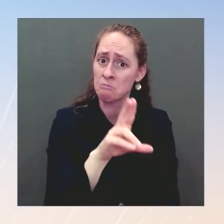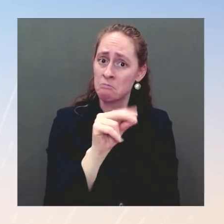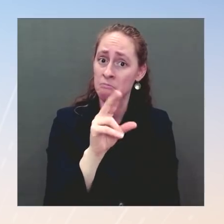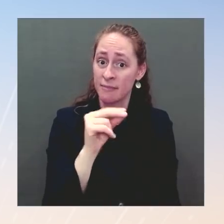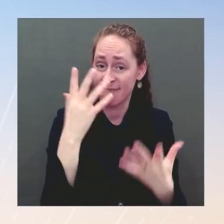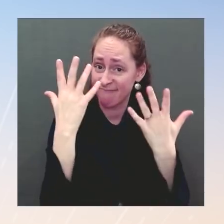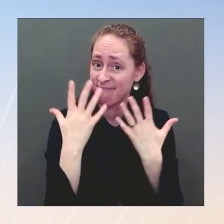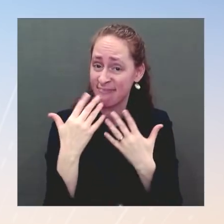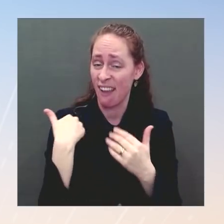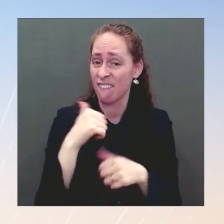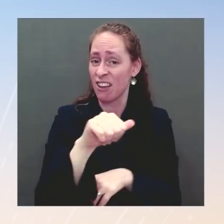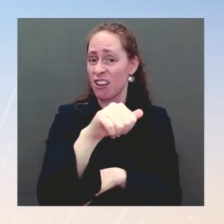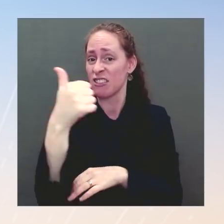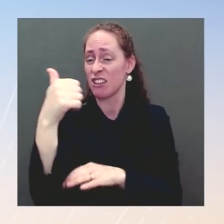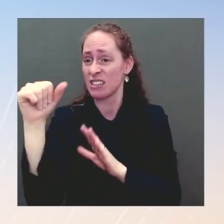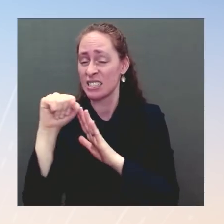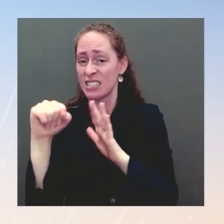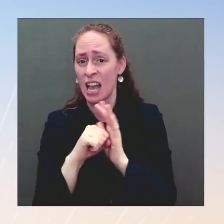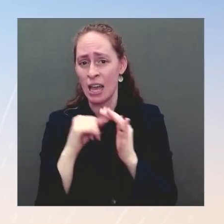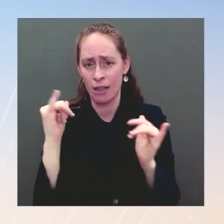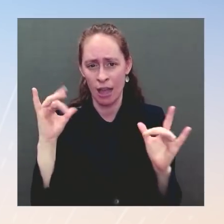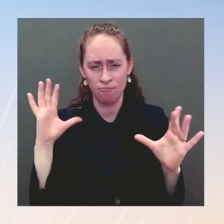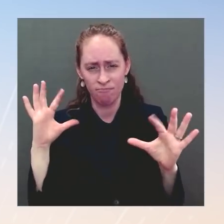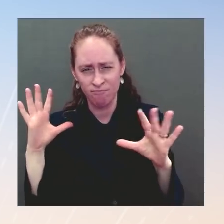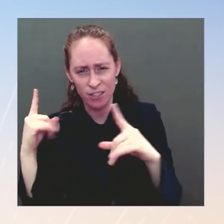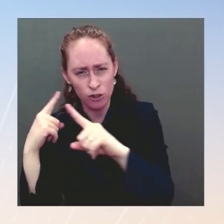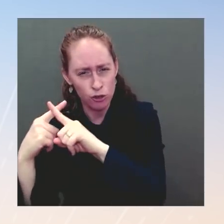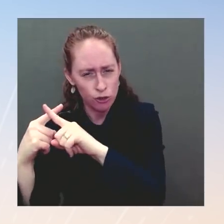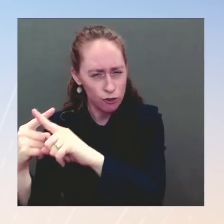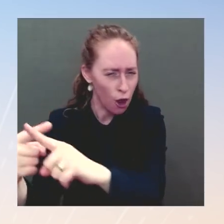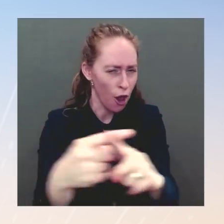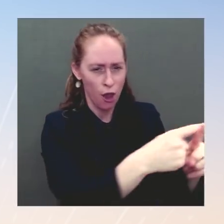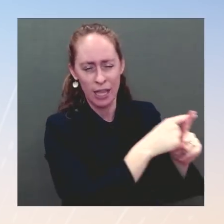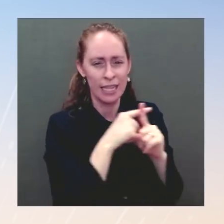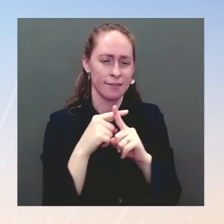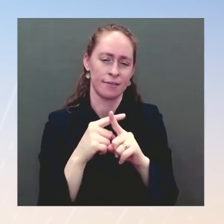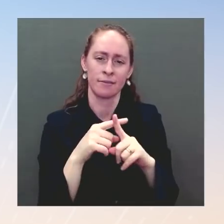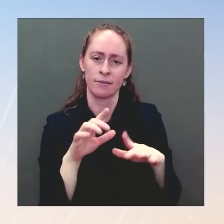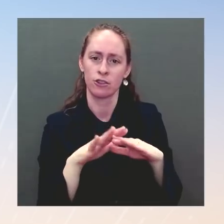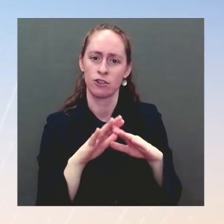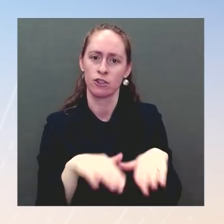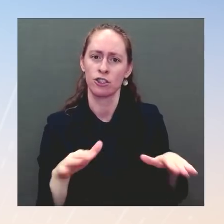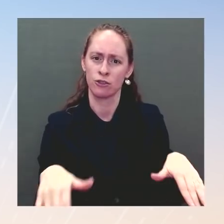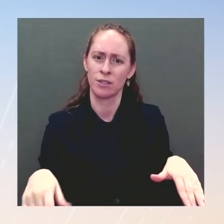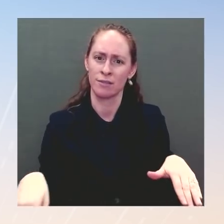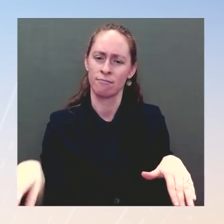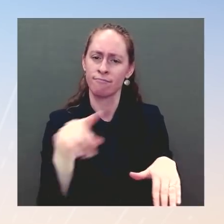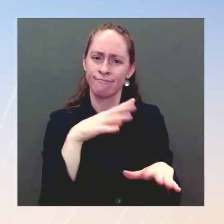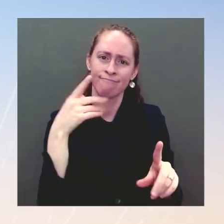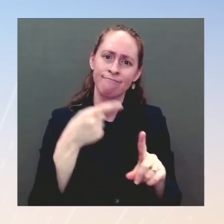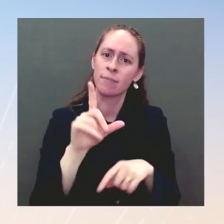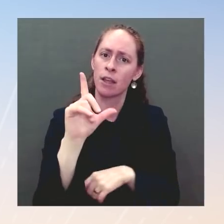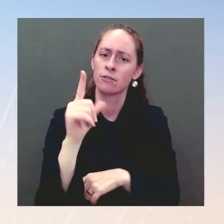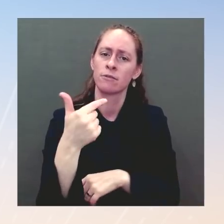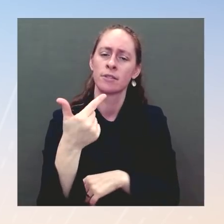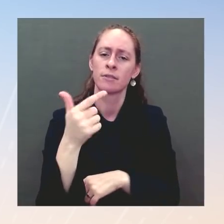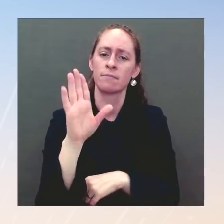the kids who need support the most: LGBTQI+ students who are already vulnerable to bullying and violence just for being themselves.